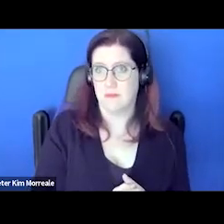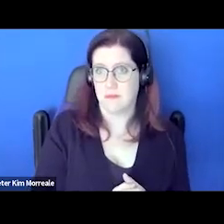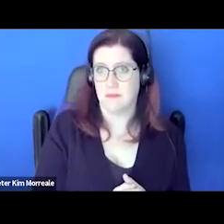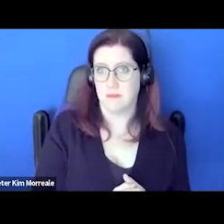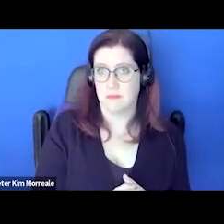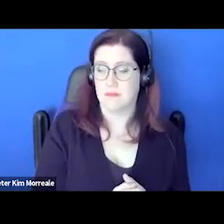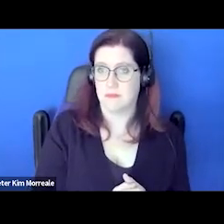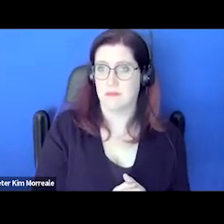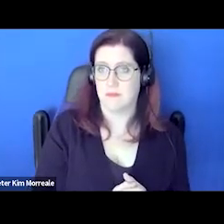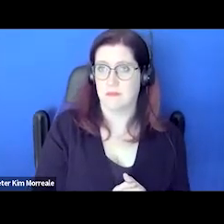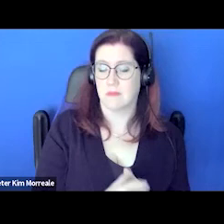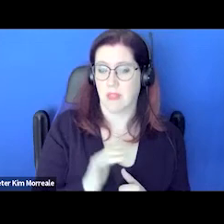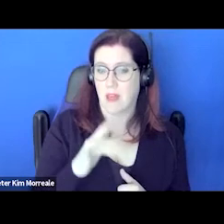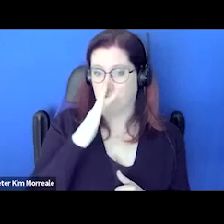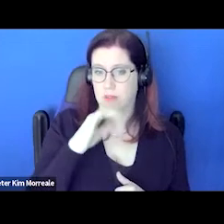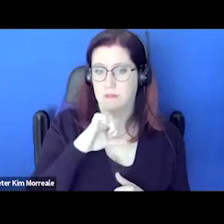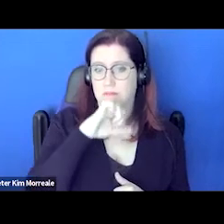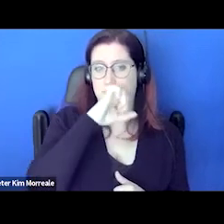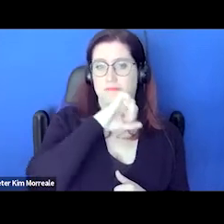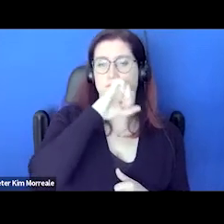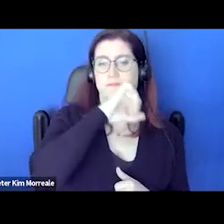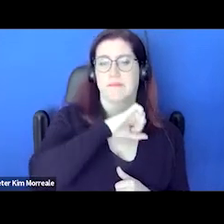And I have to say, I have to pat myself on the back